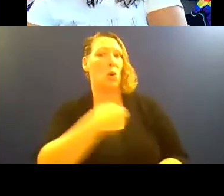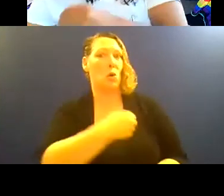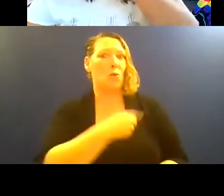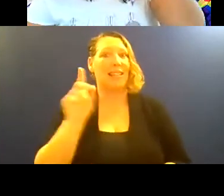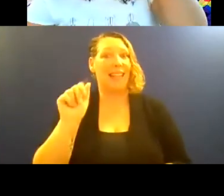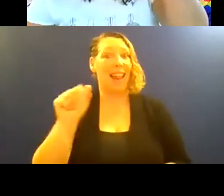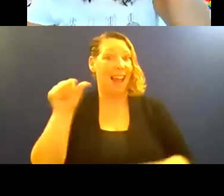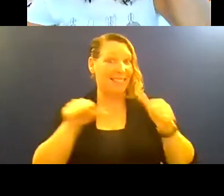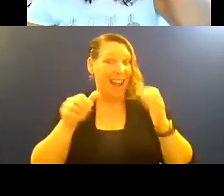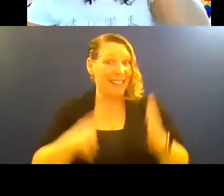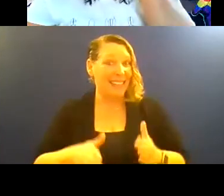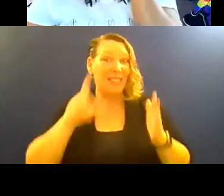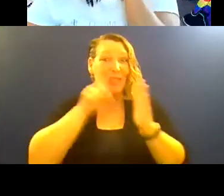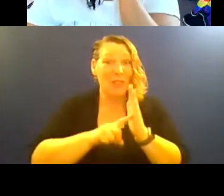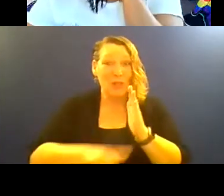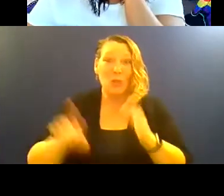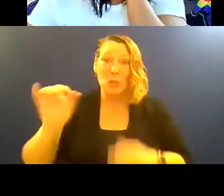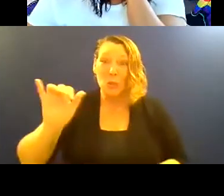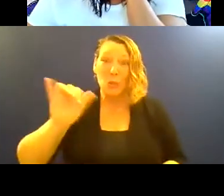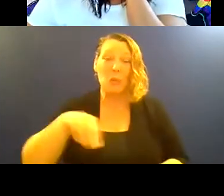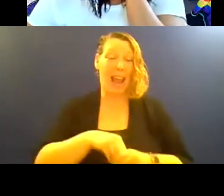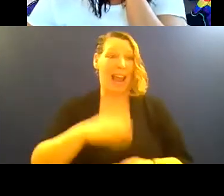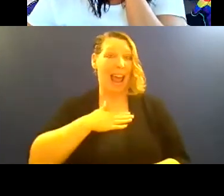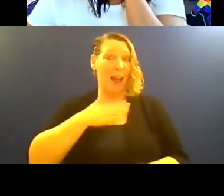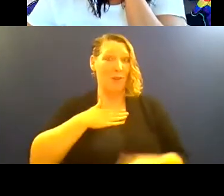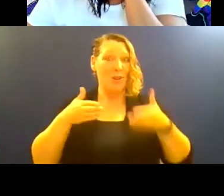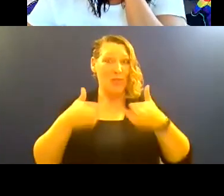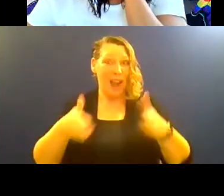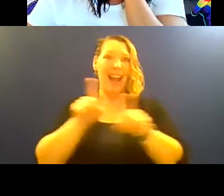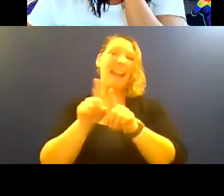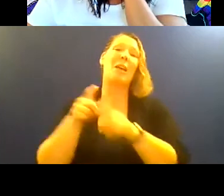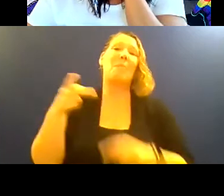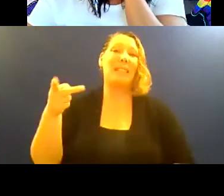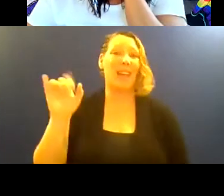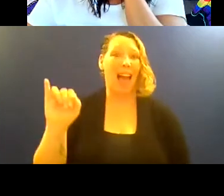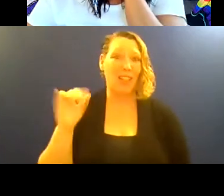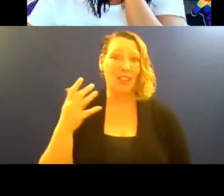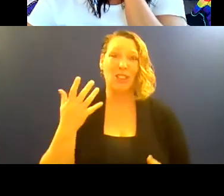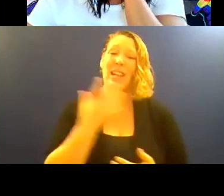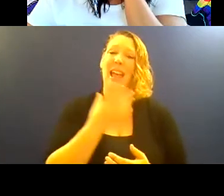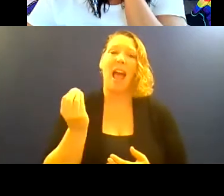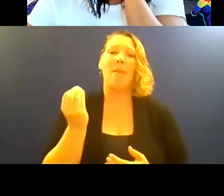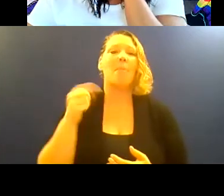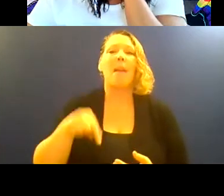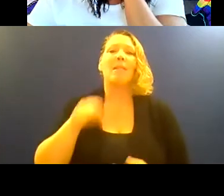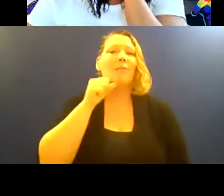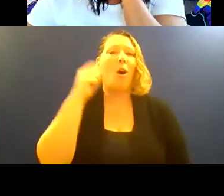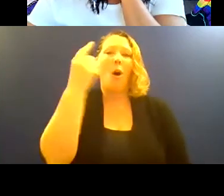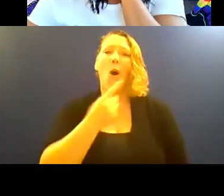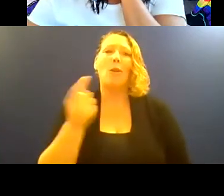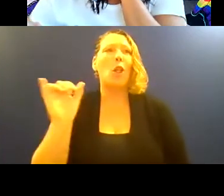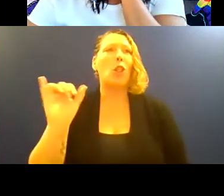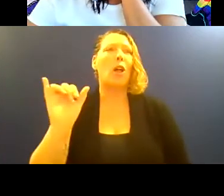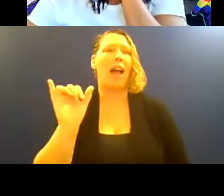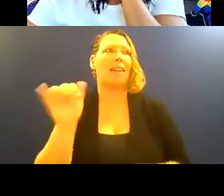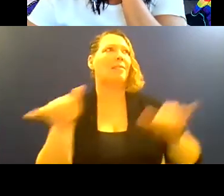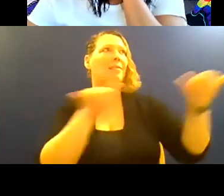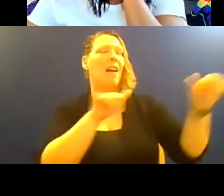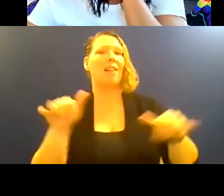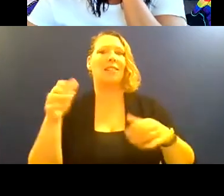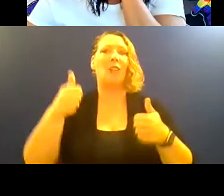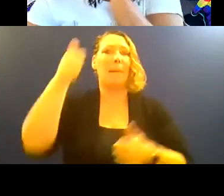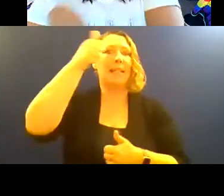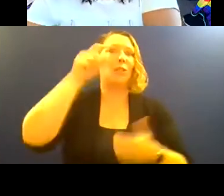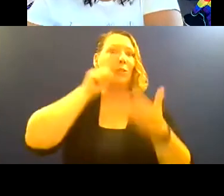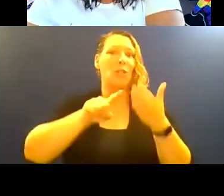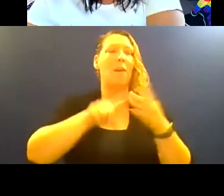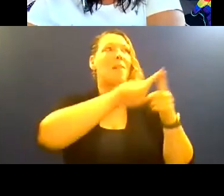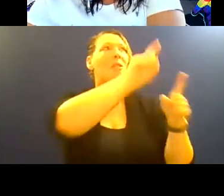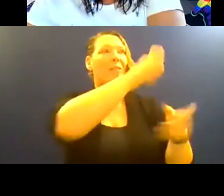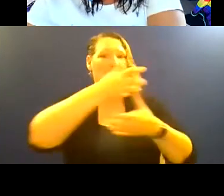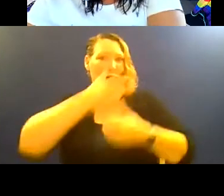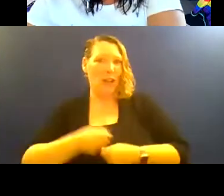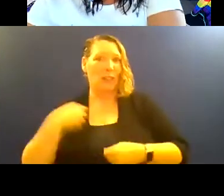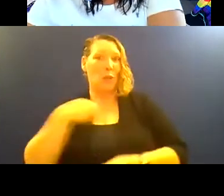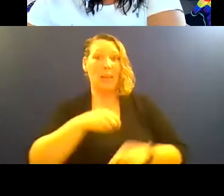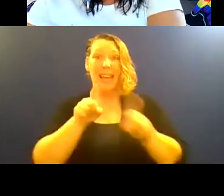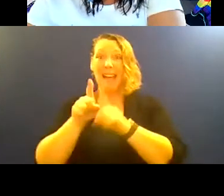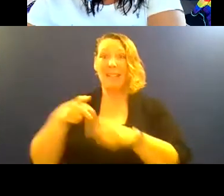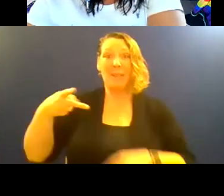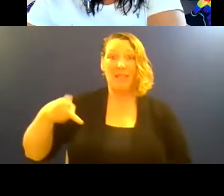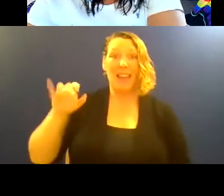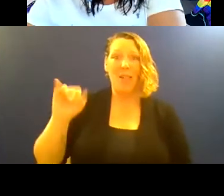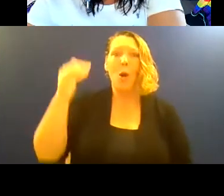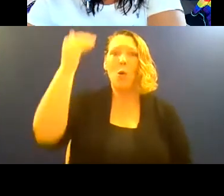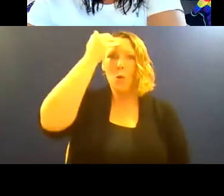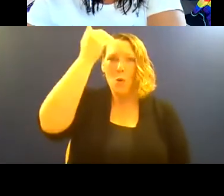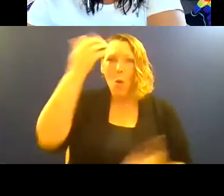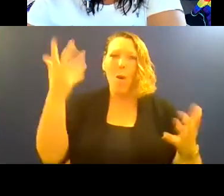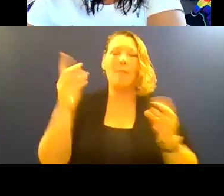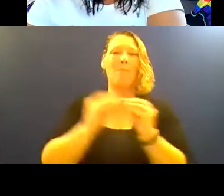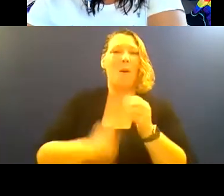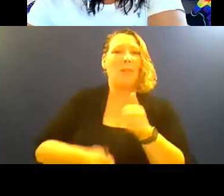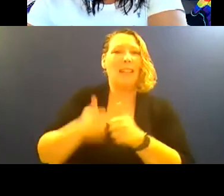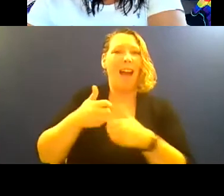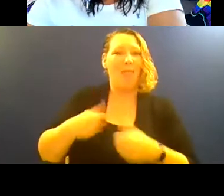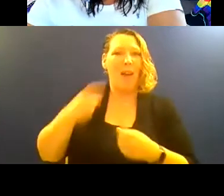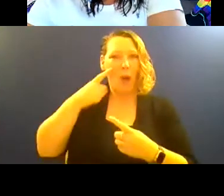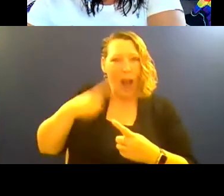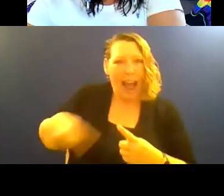data scientists and researchers in our way as Pacific Islanders, and that doesn't always look the way dominant culture research looks like. But you have to trust that we as Pacific Islanders know what is healthiest for us as Pacific Islanders. And that